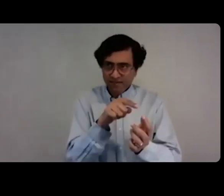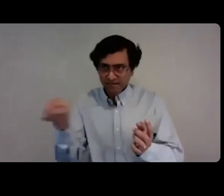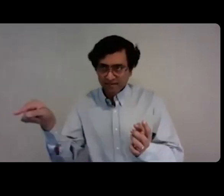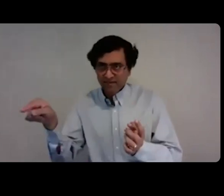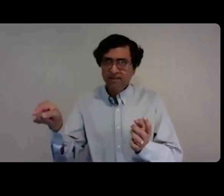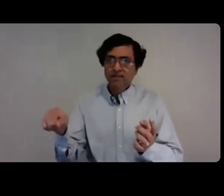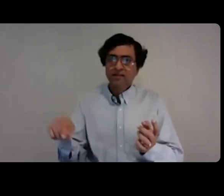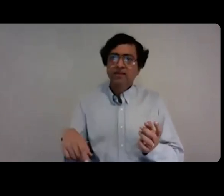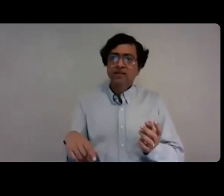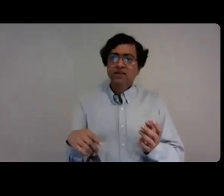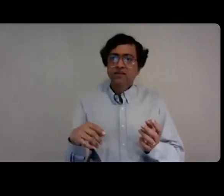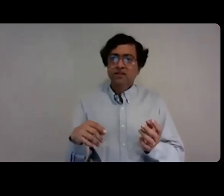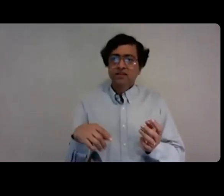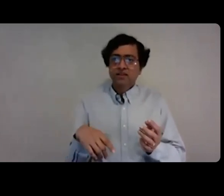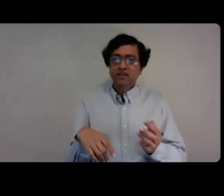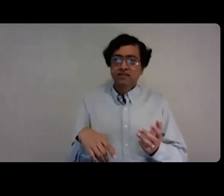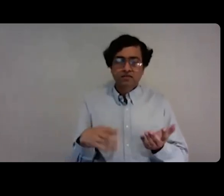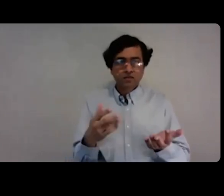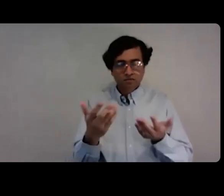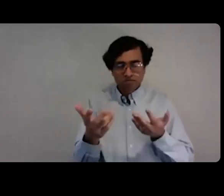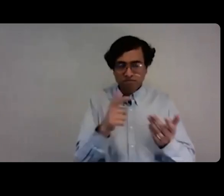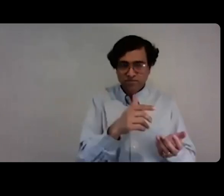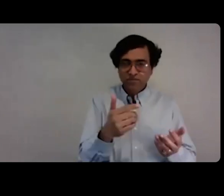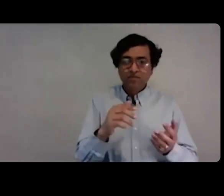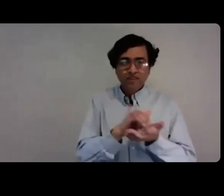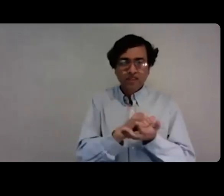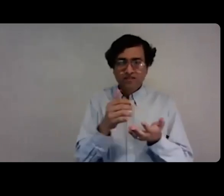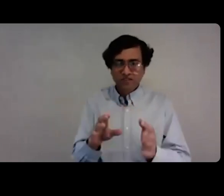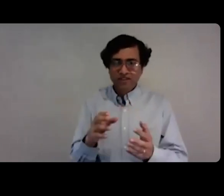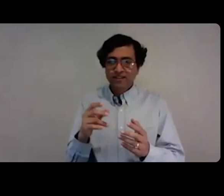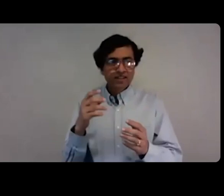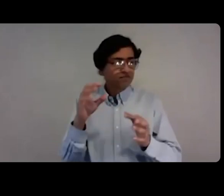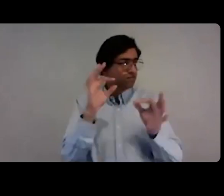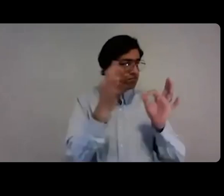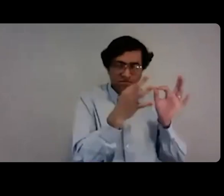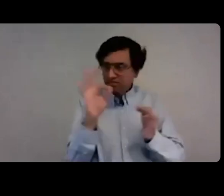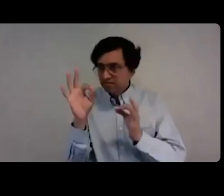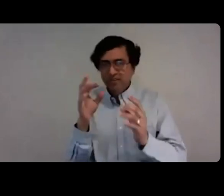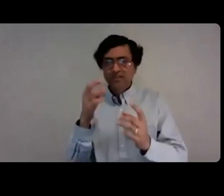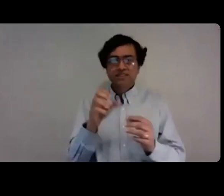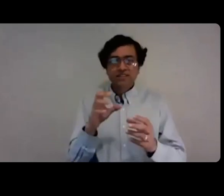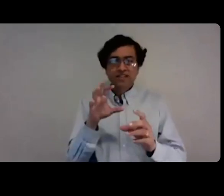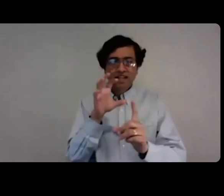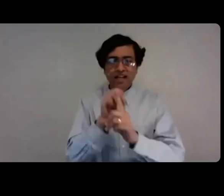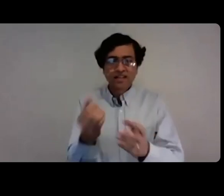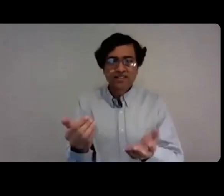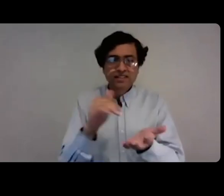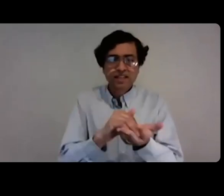or interpreting services, there's always that delay that is inherent in the process.